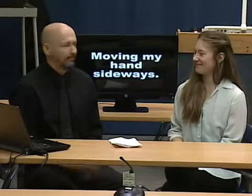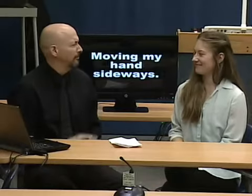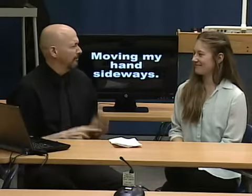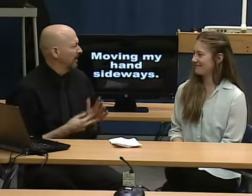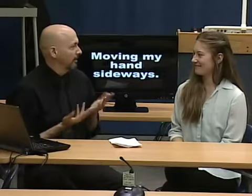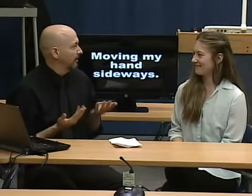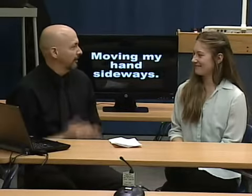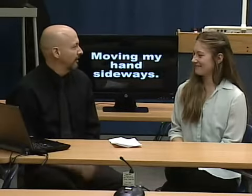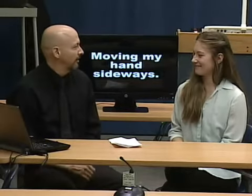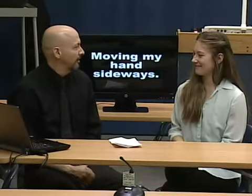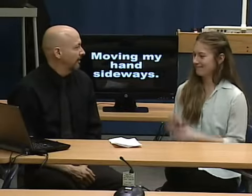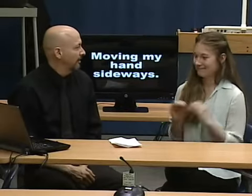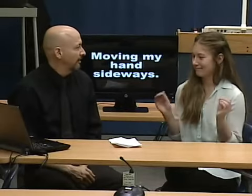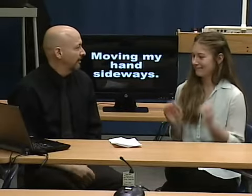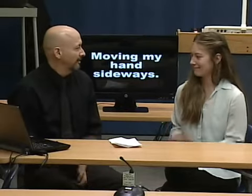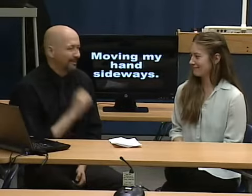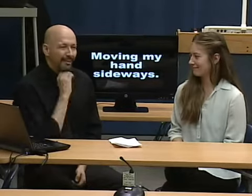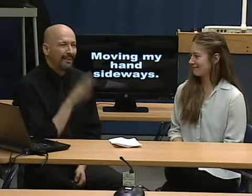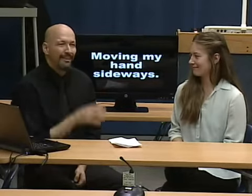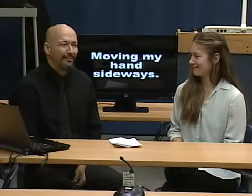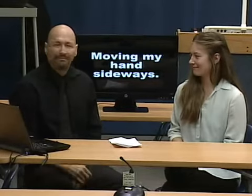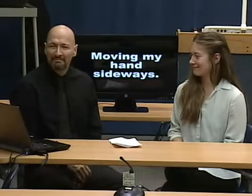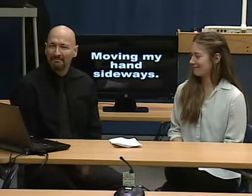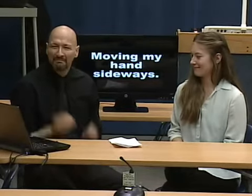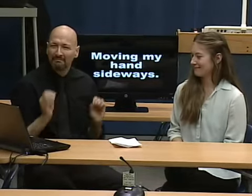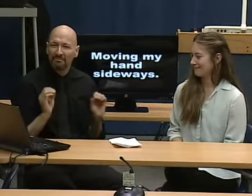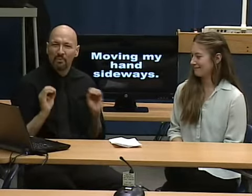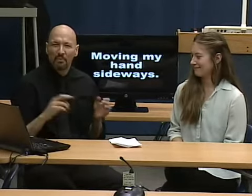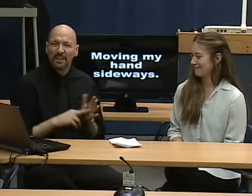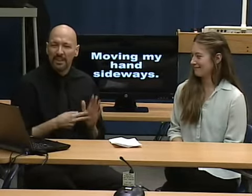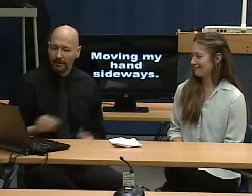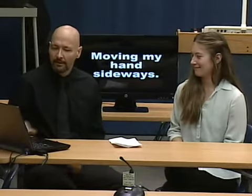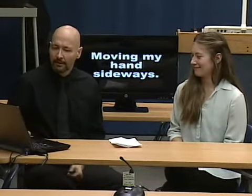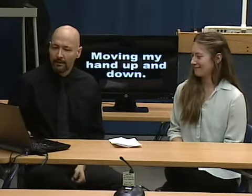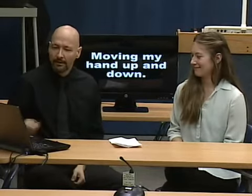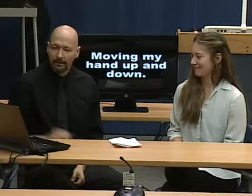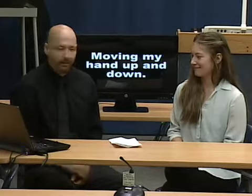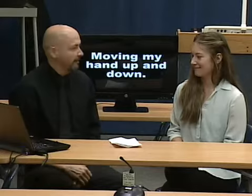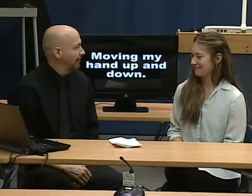What does that mean? Nothing. No meaning.